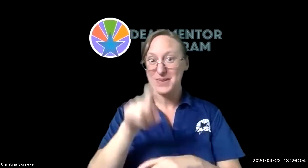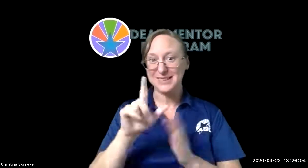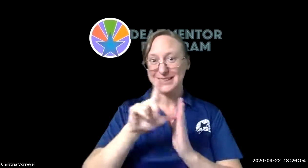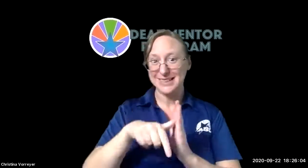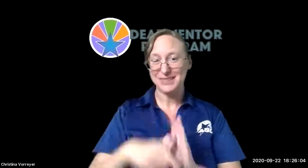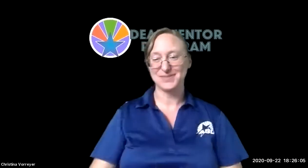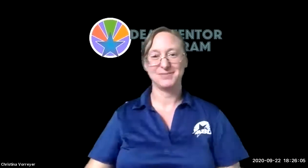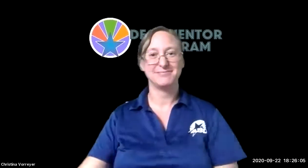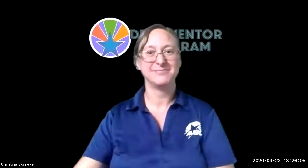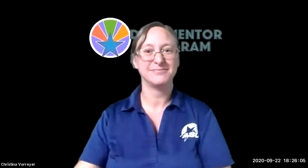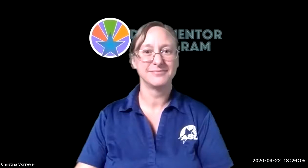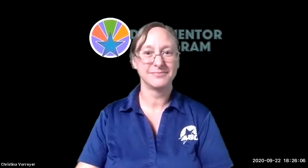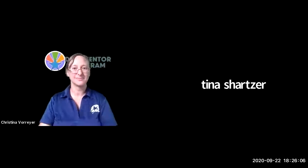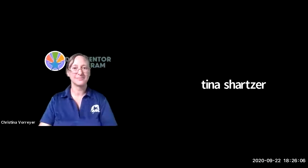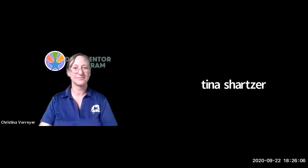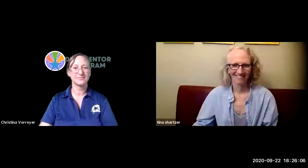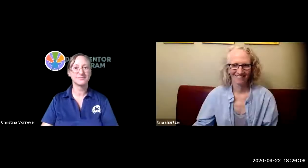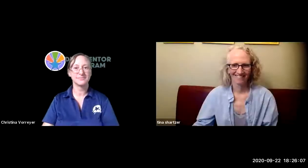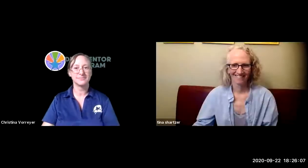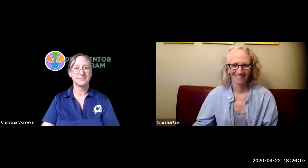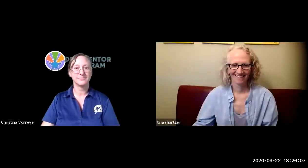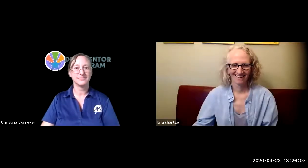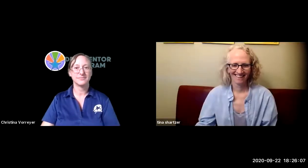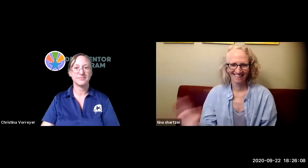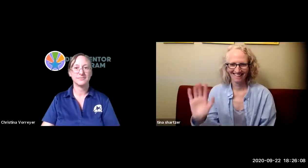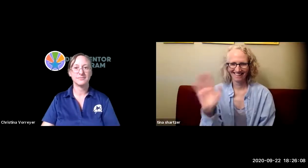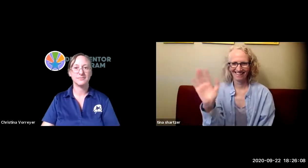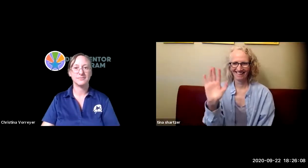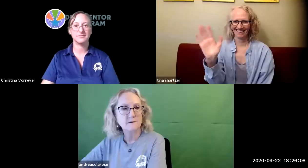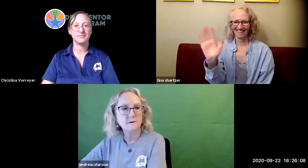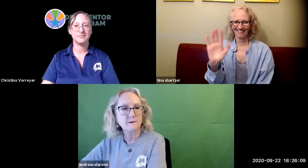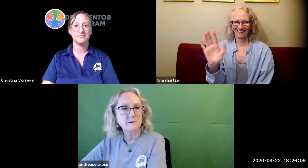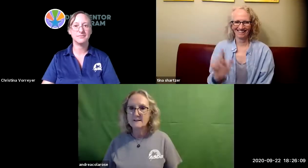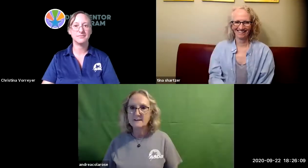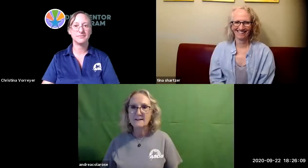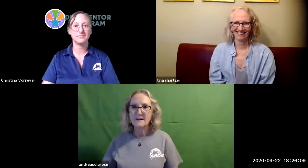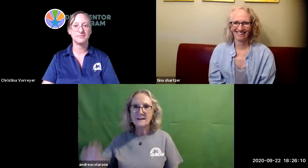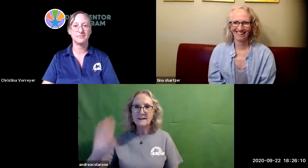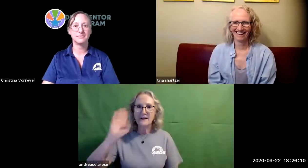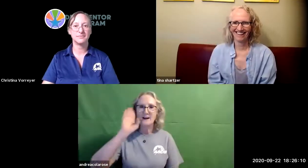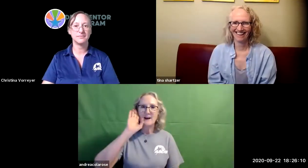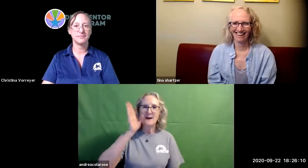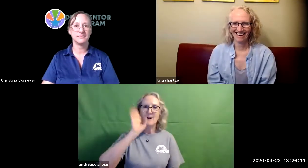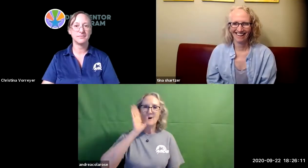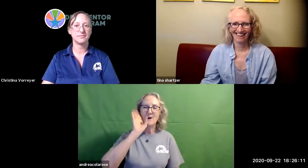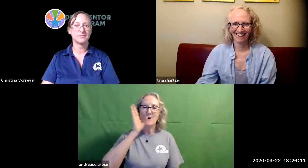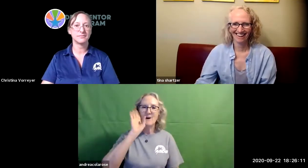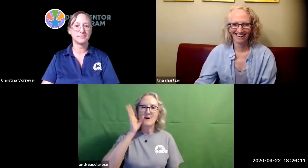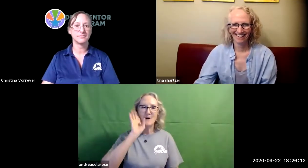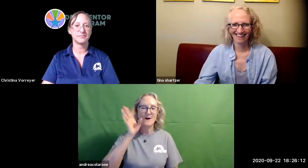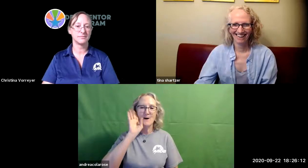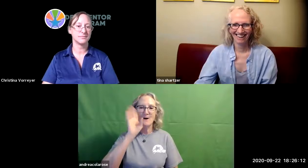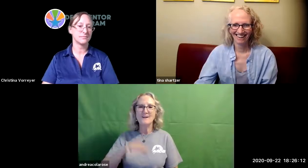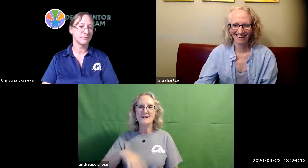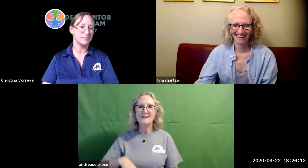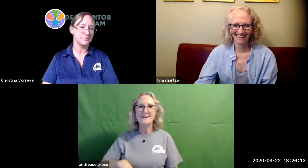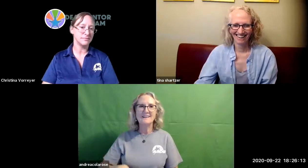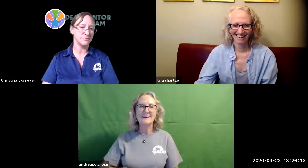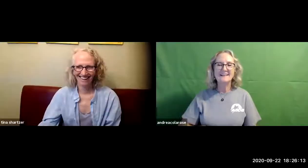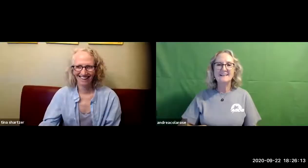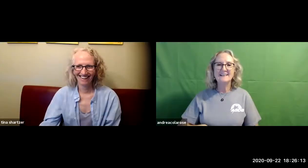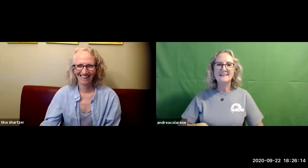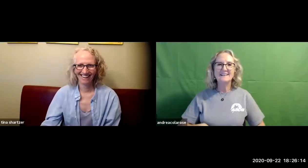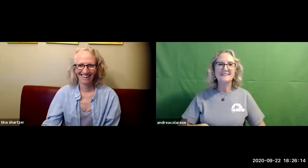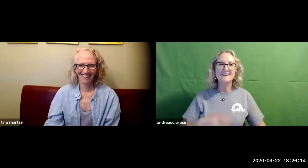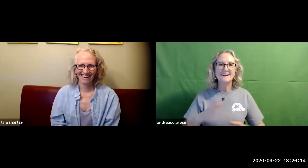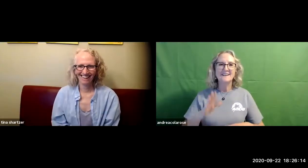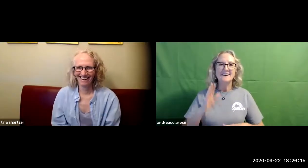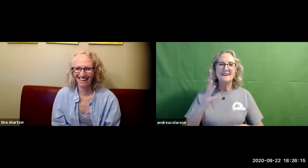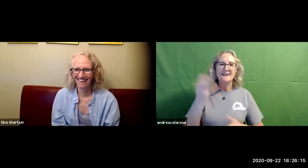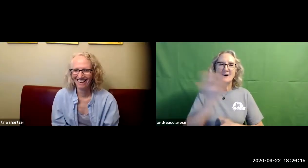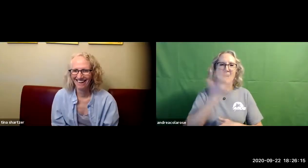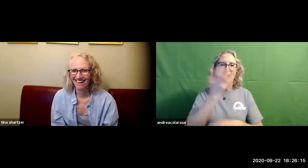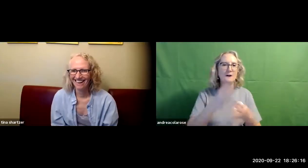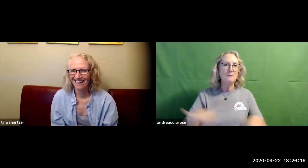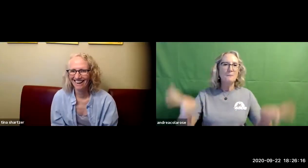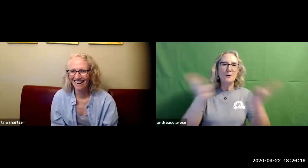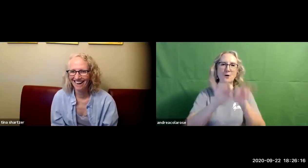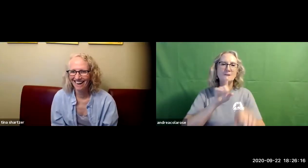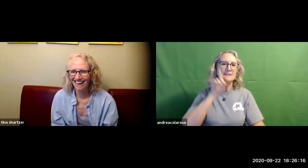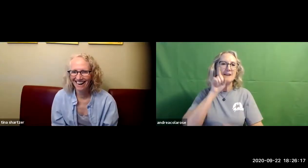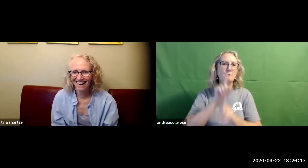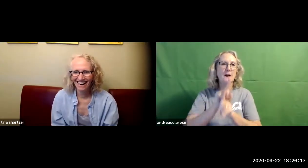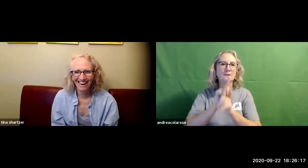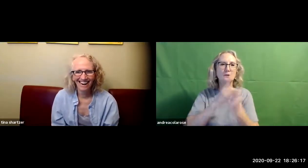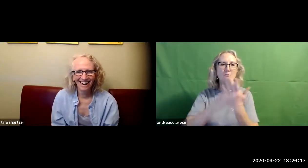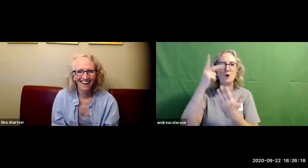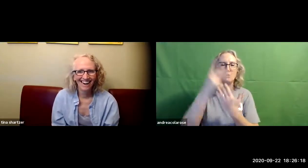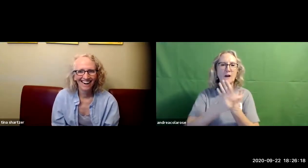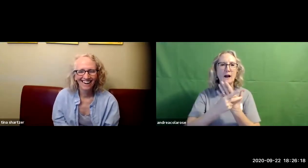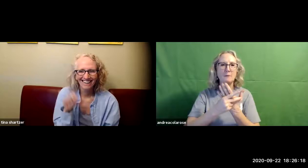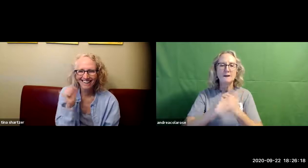thank you so much and i look forward to